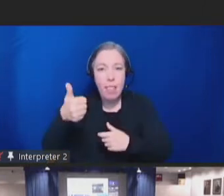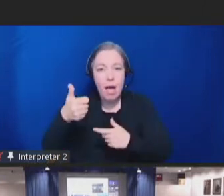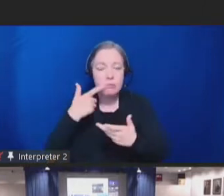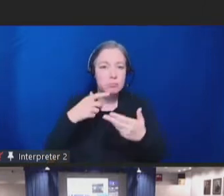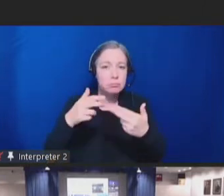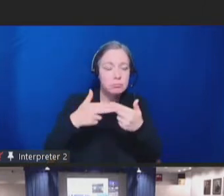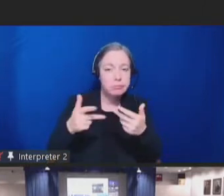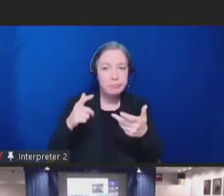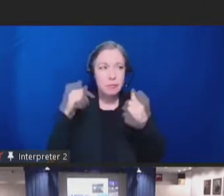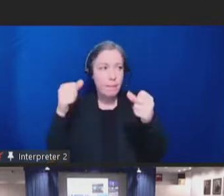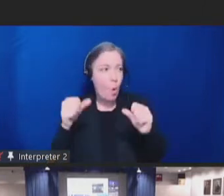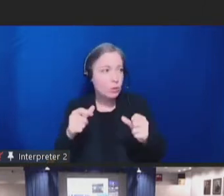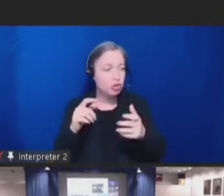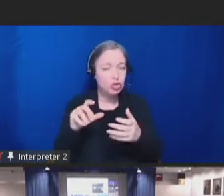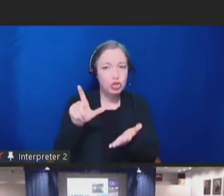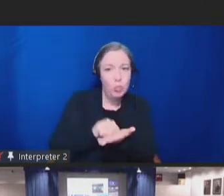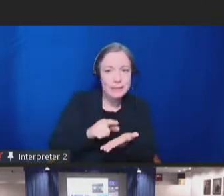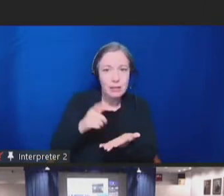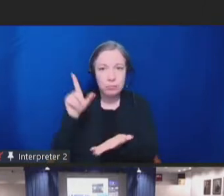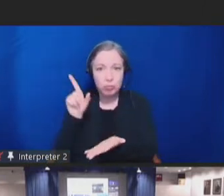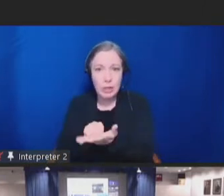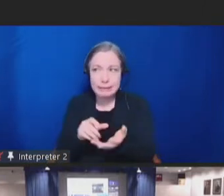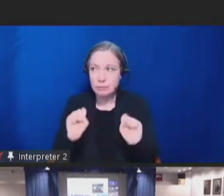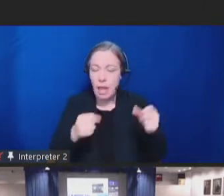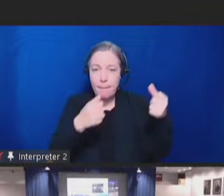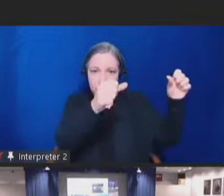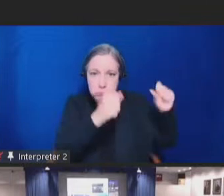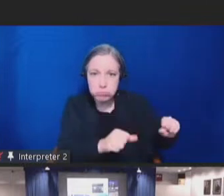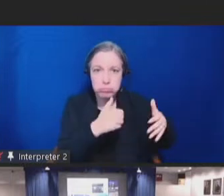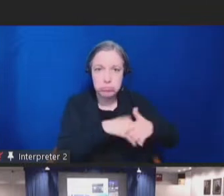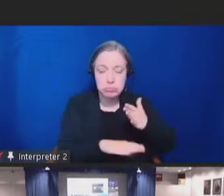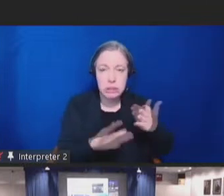posters that they could print out and place in their -- you know, it's just a really,